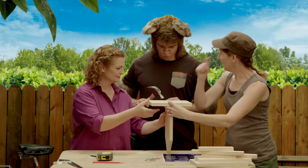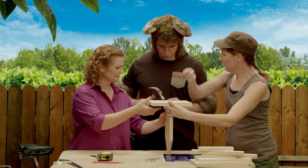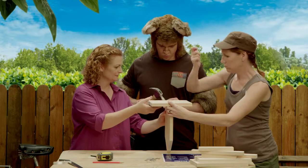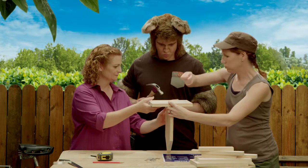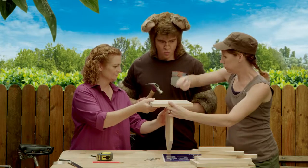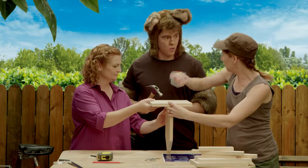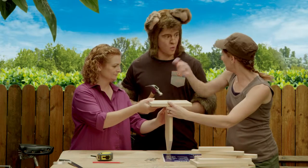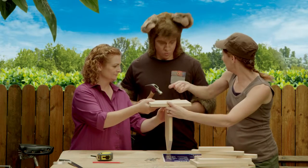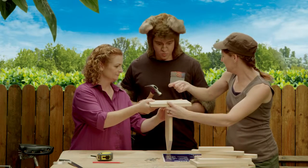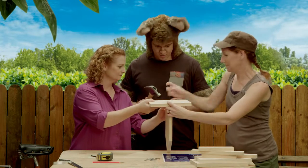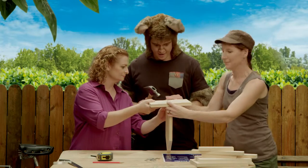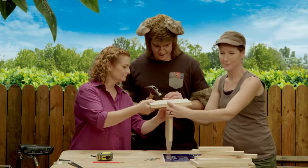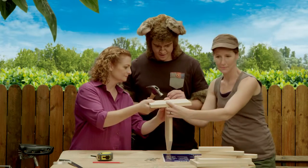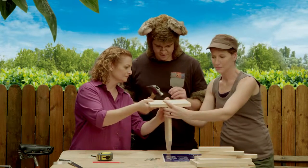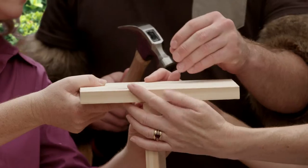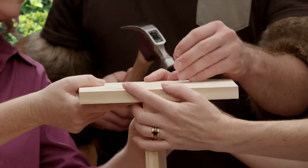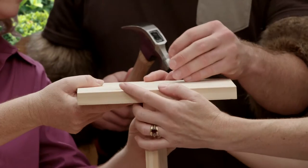Now nail them together please, Possum.